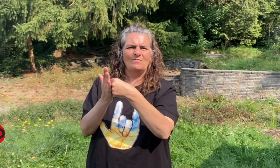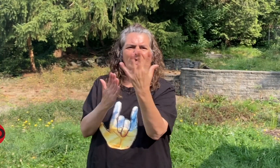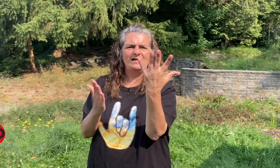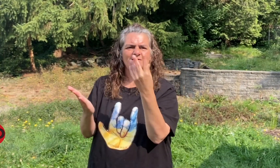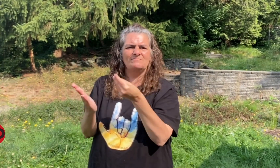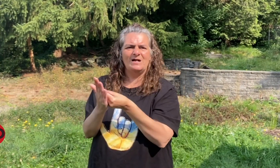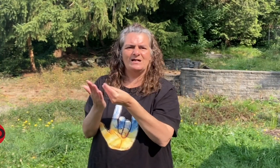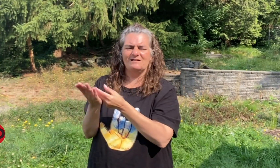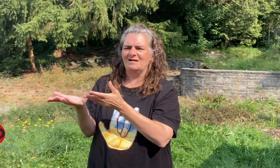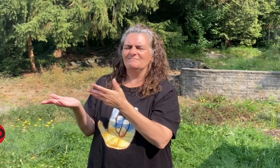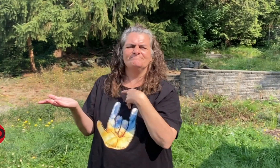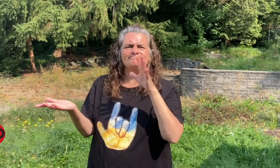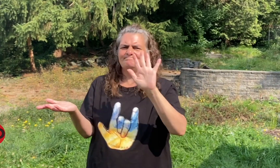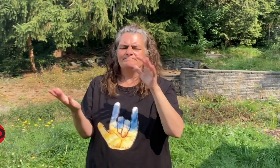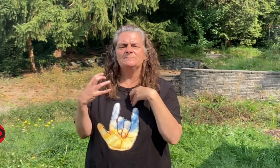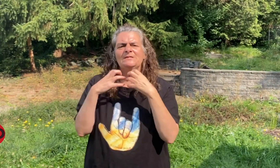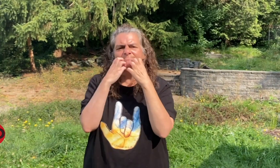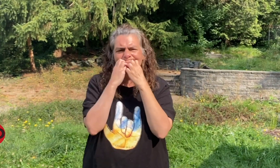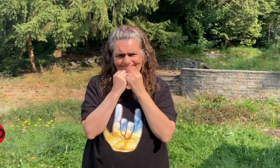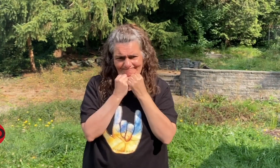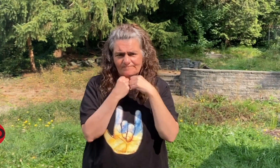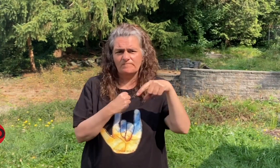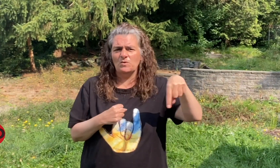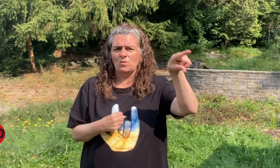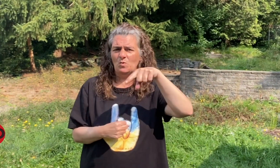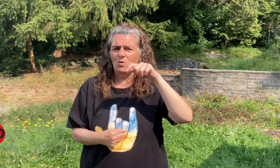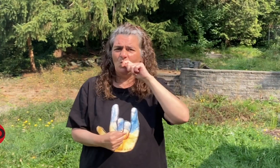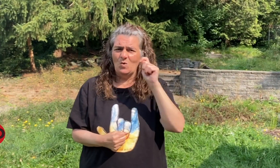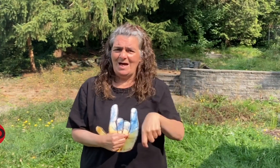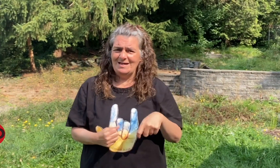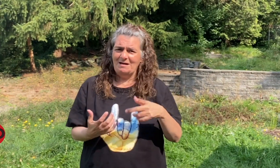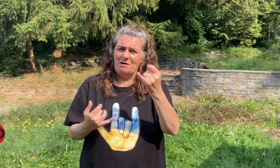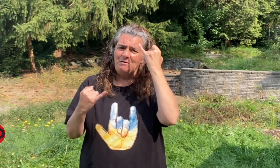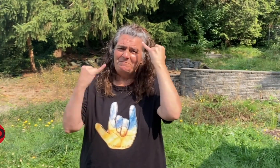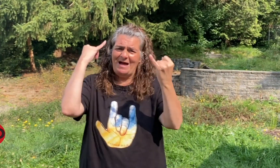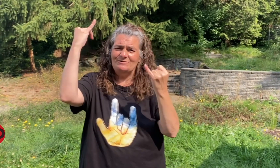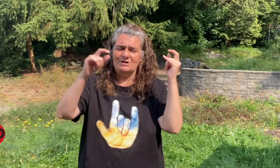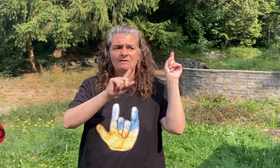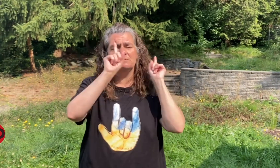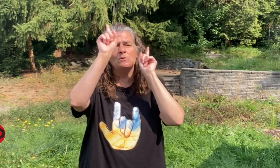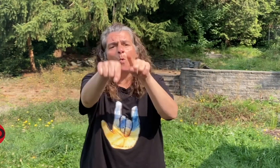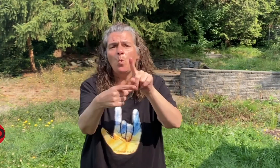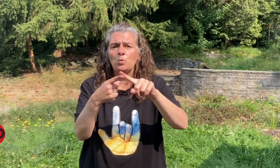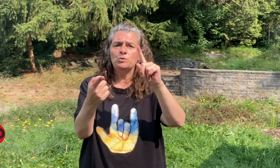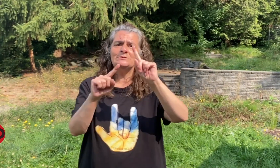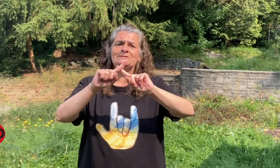It’d be a waste of money. We cherish our Ukrainians friends and